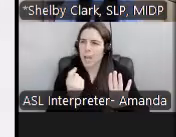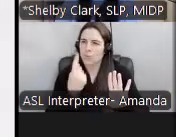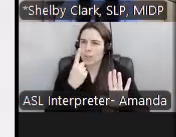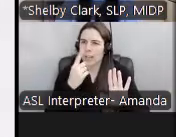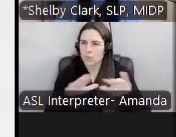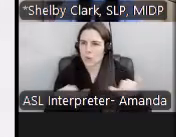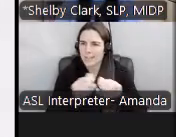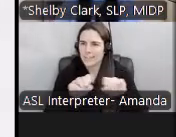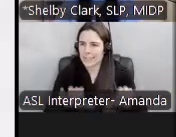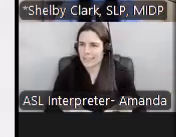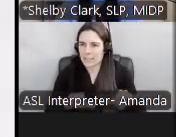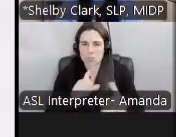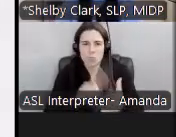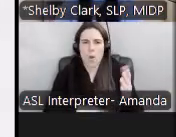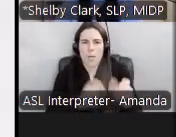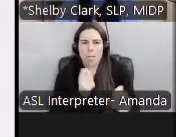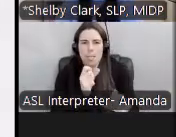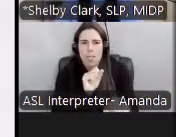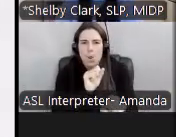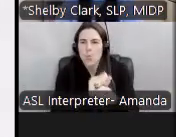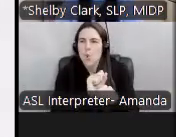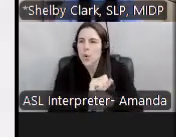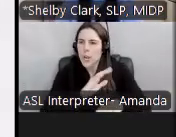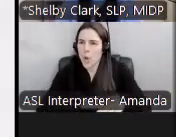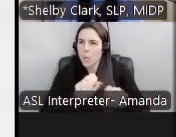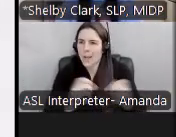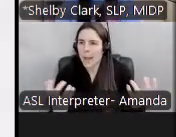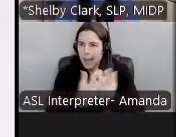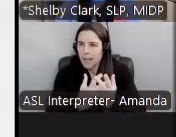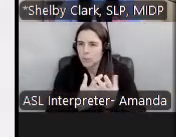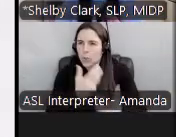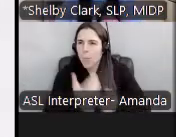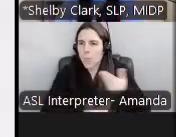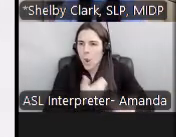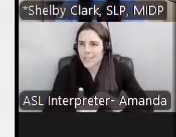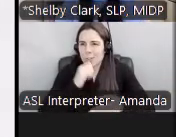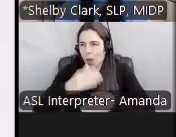so our support can match the process and not the the end goal or the outcome.